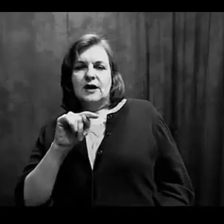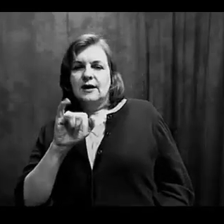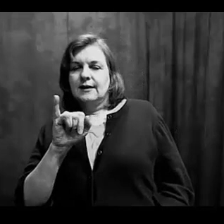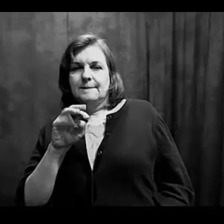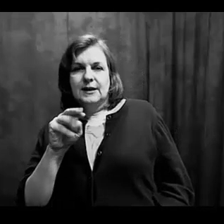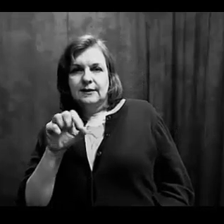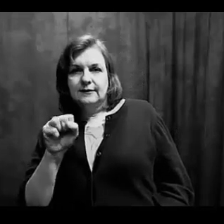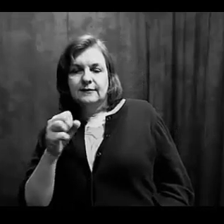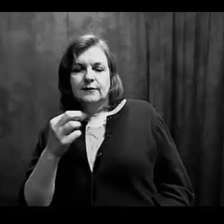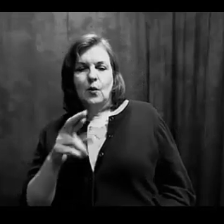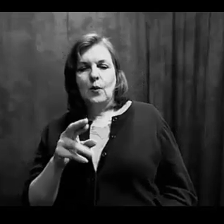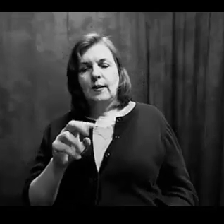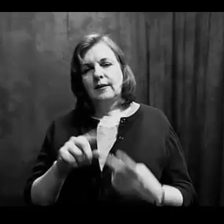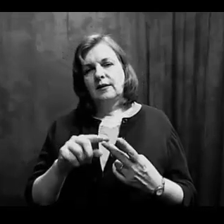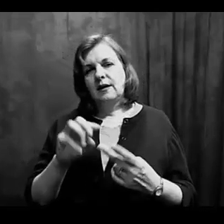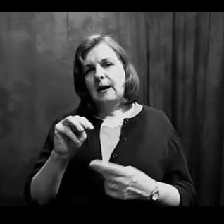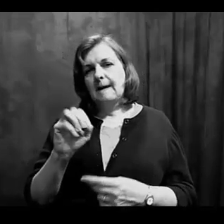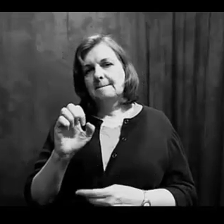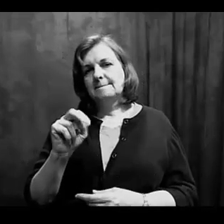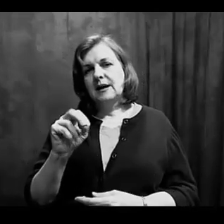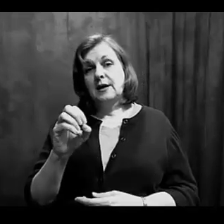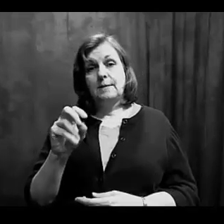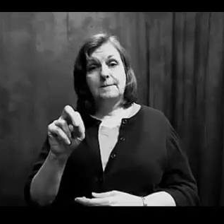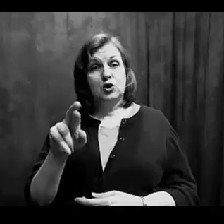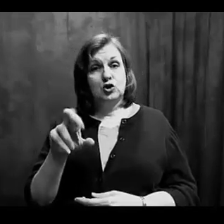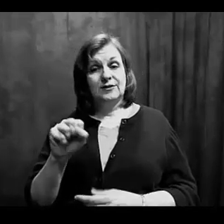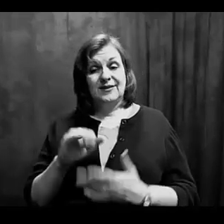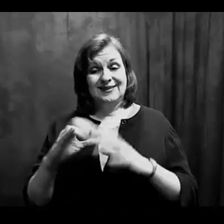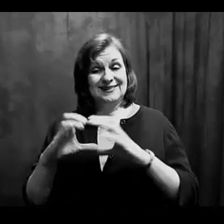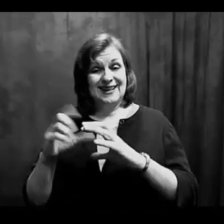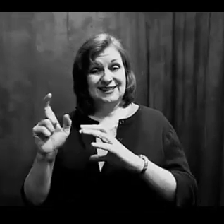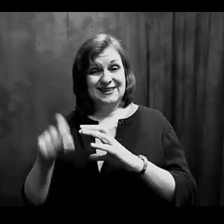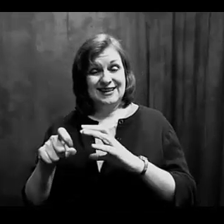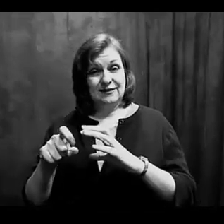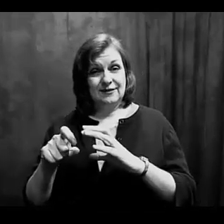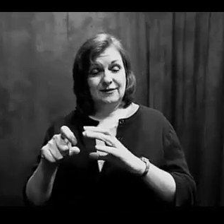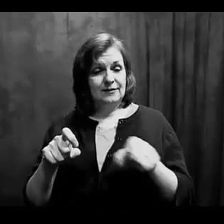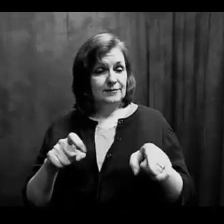or monomers that the cell needs and it